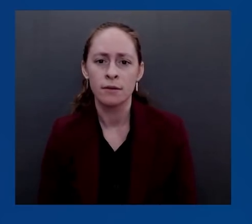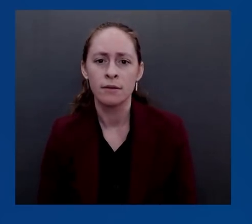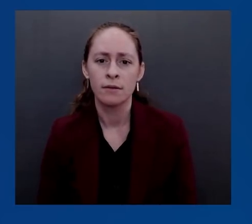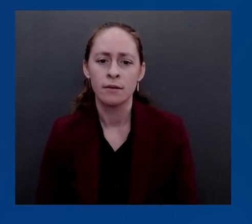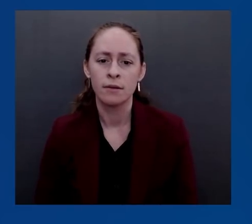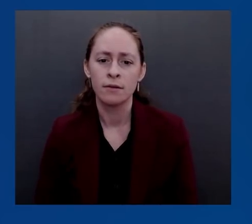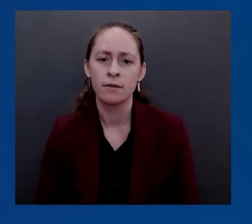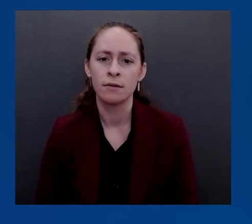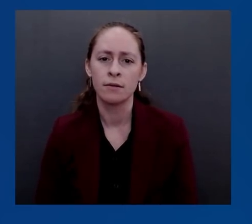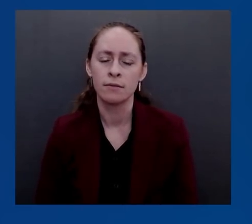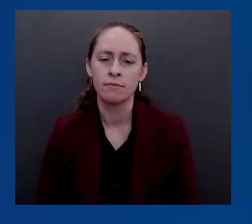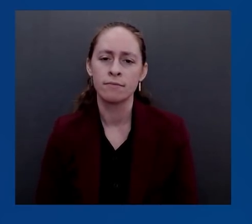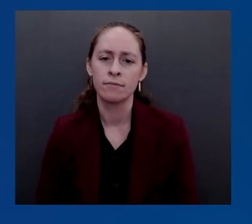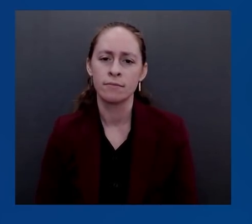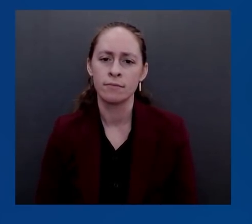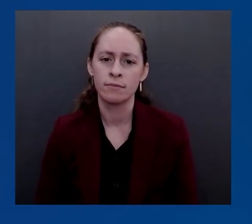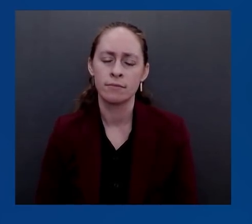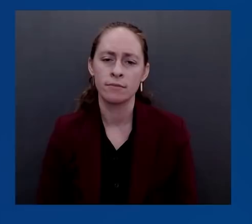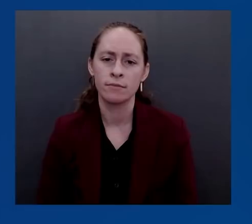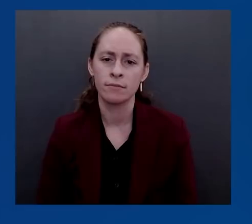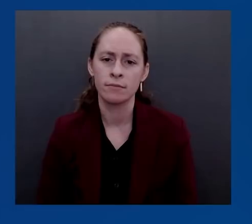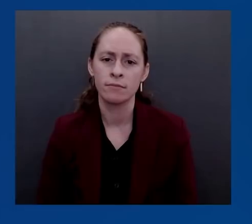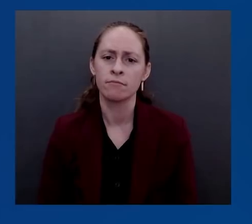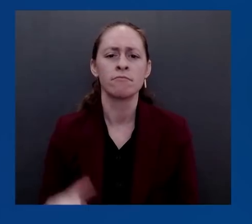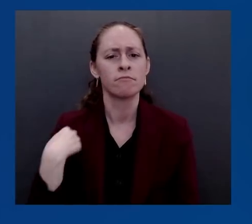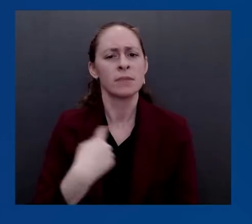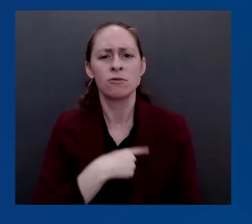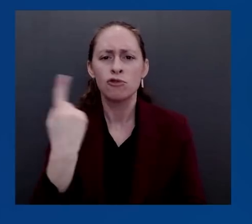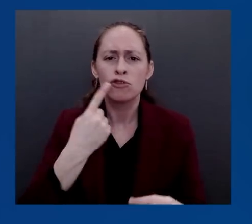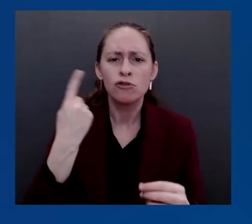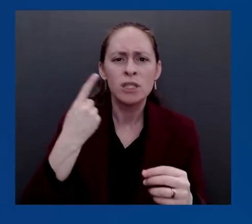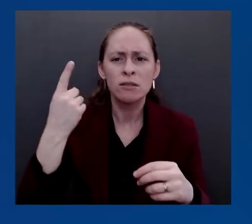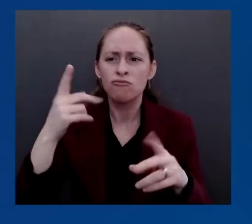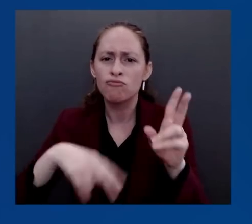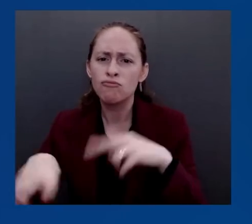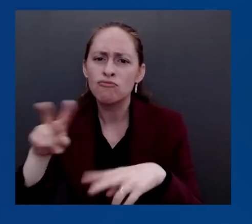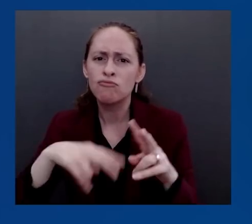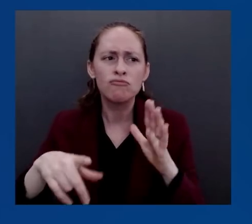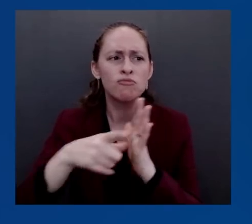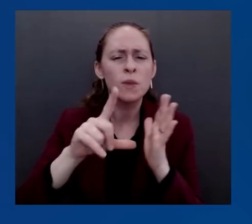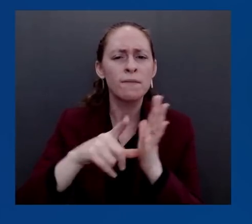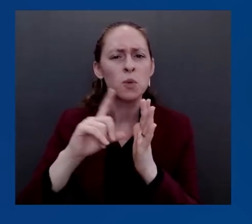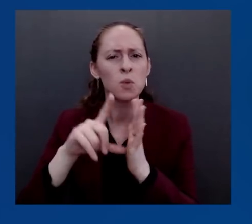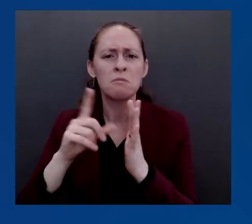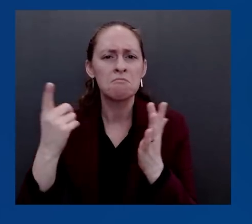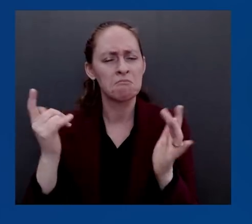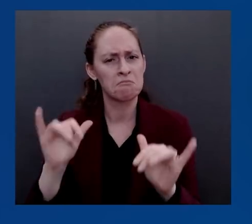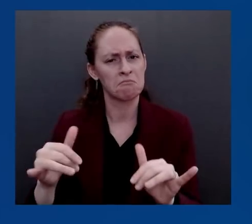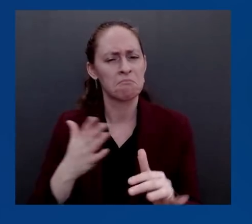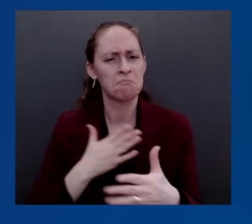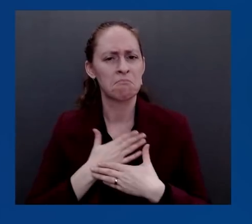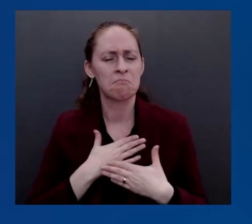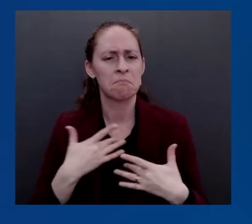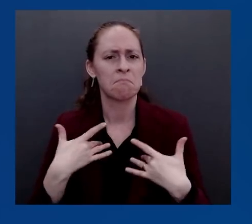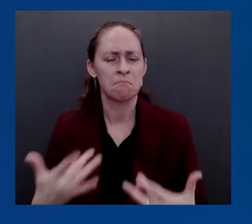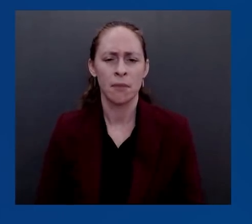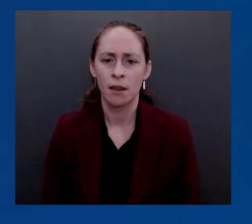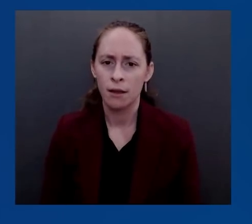Mr. Zients: And I'll just say that CDC is clearly in the lead here on both the substance and the timing of masking guidance.